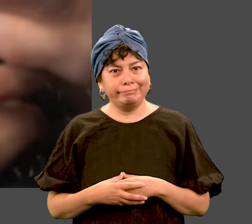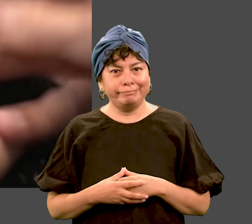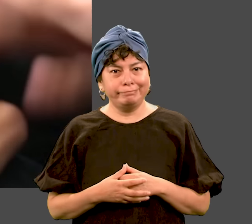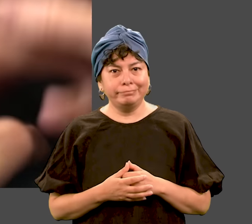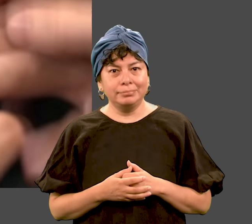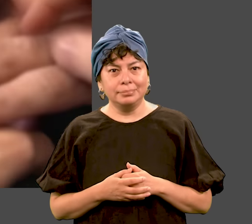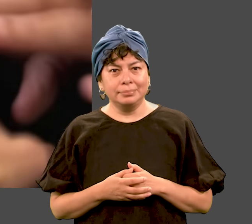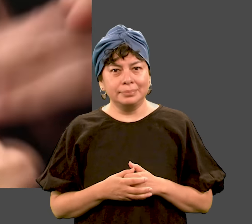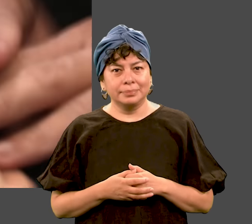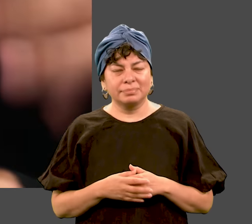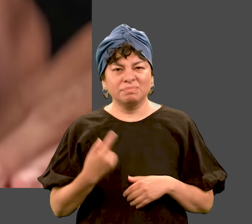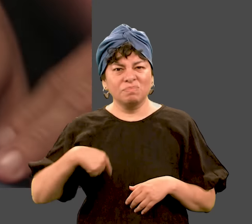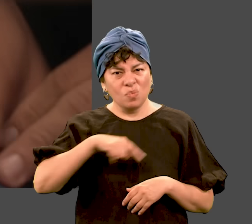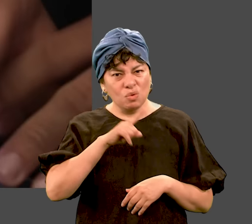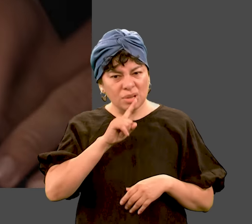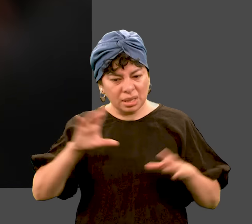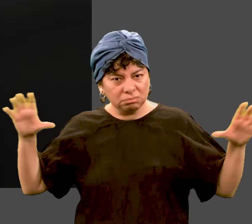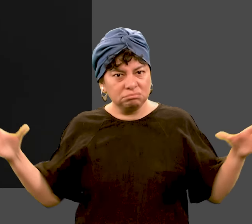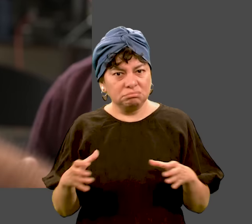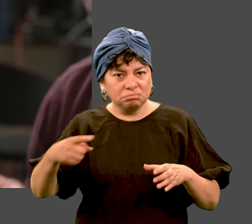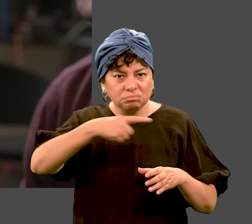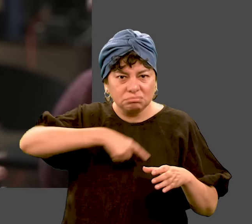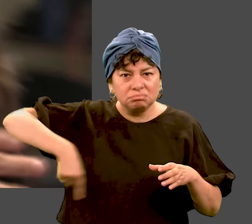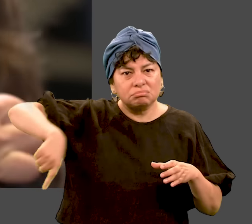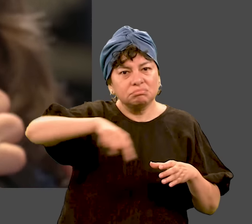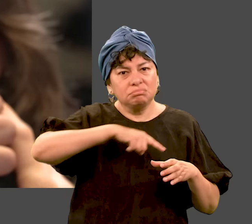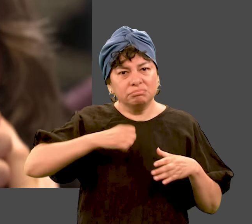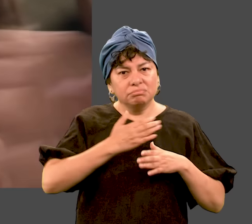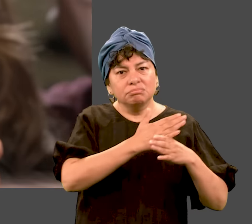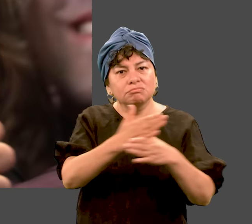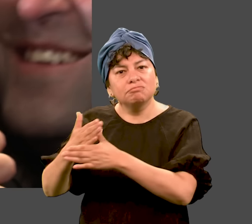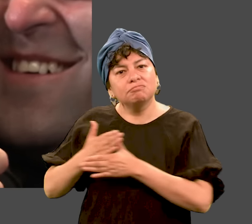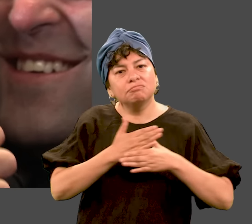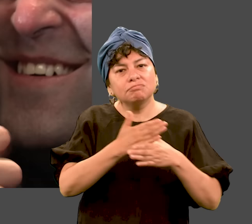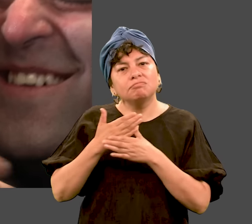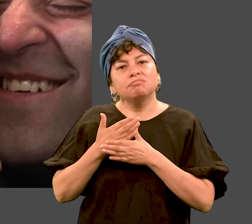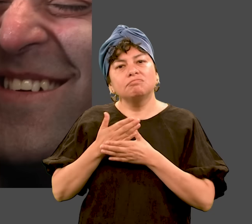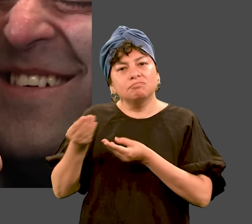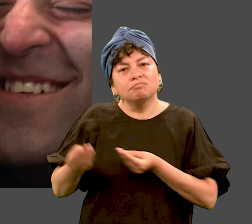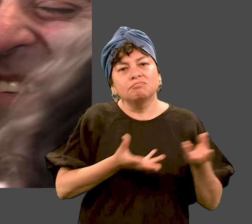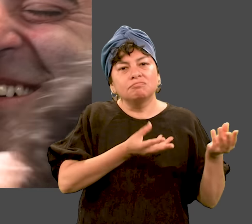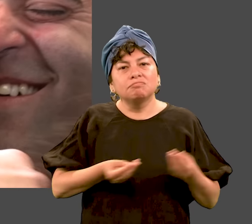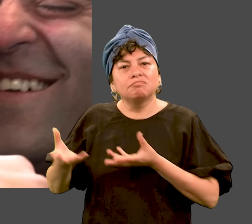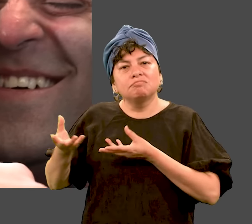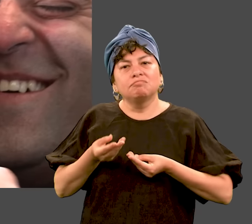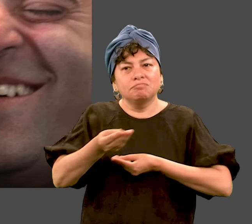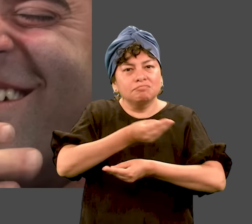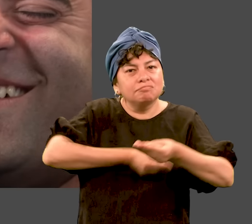The world is an ecliptic place where we all can share and figure out how to share together in a modality